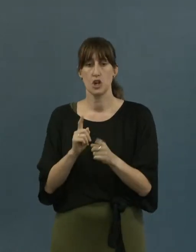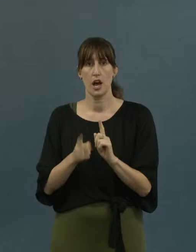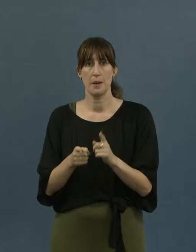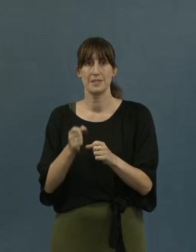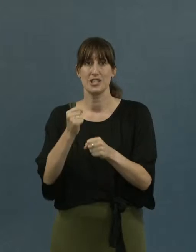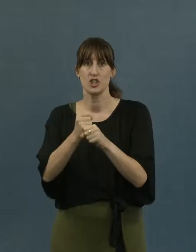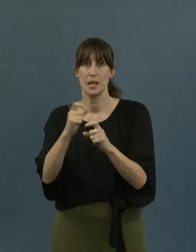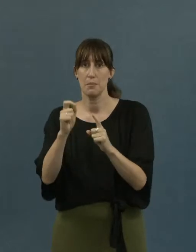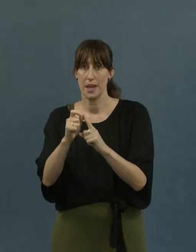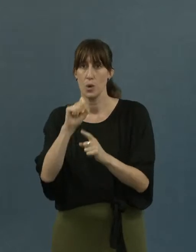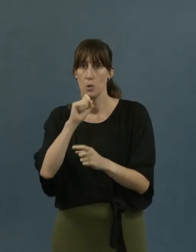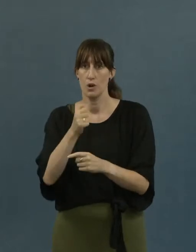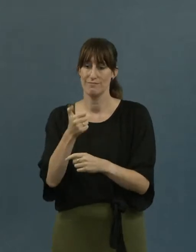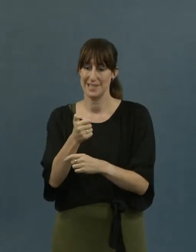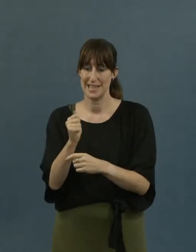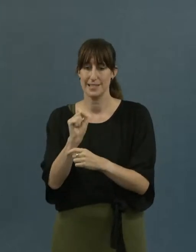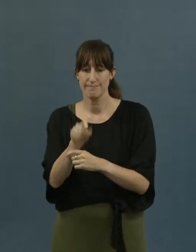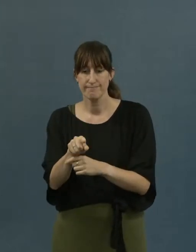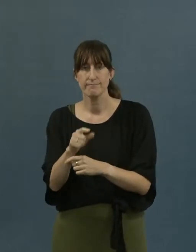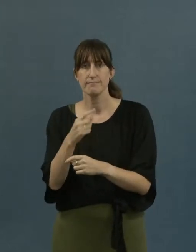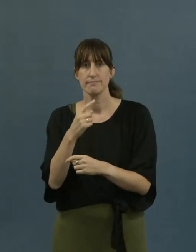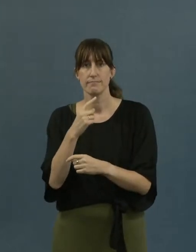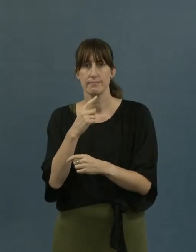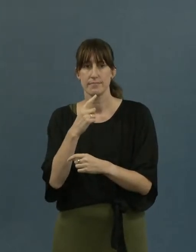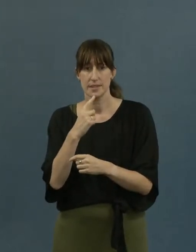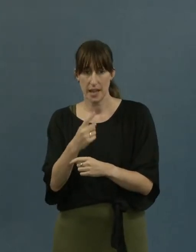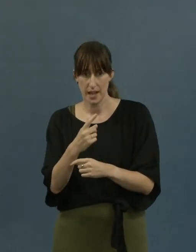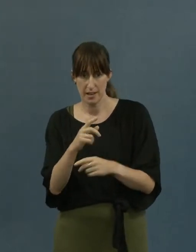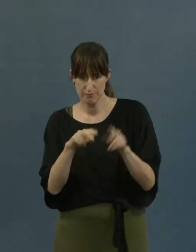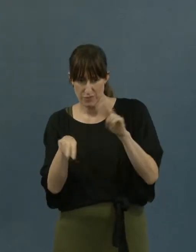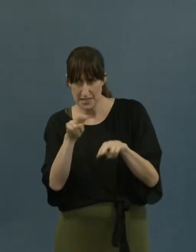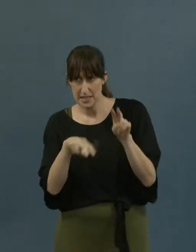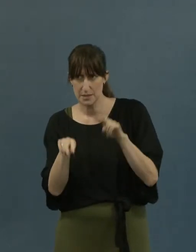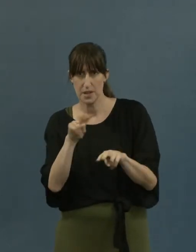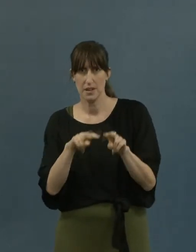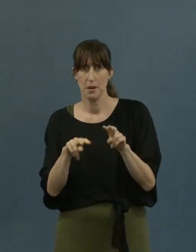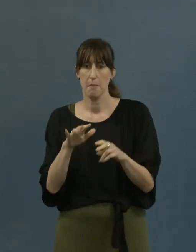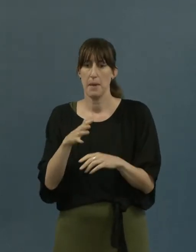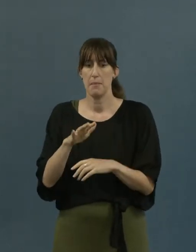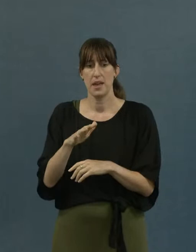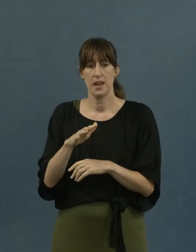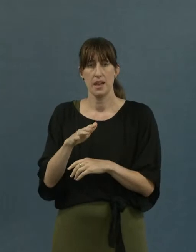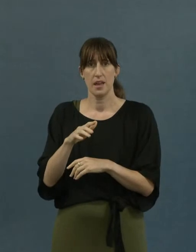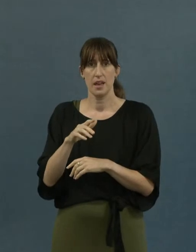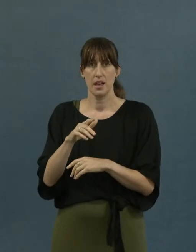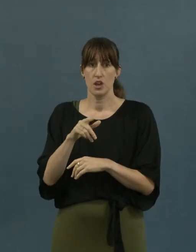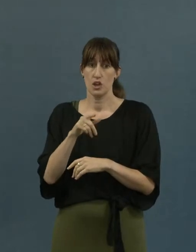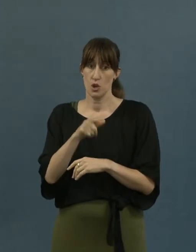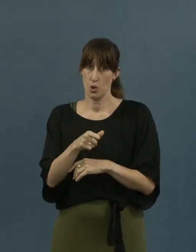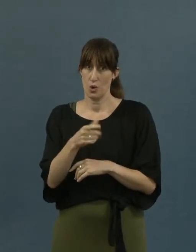people night have get a text message from their general